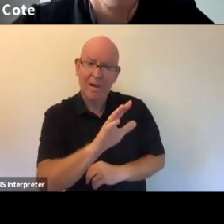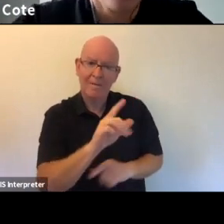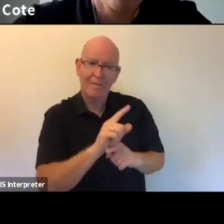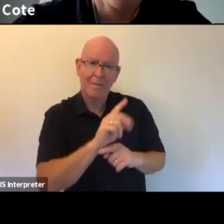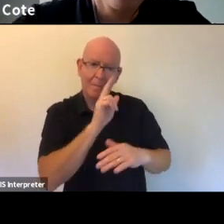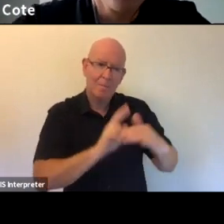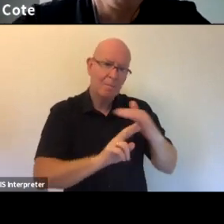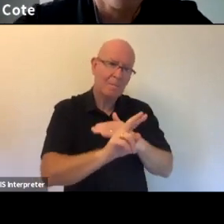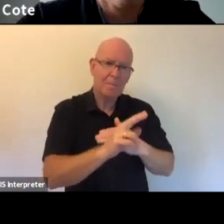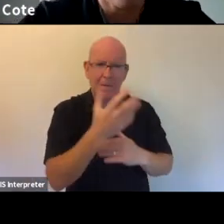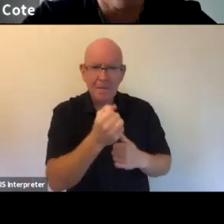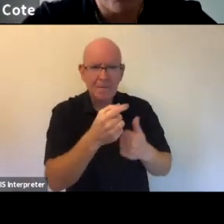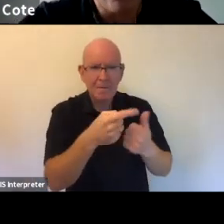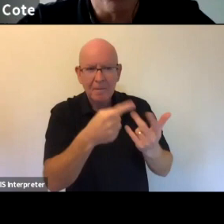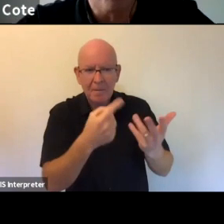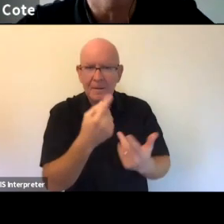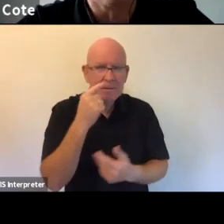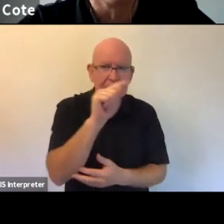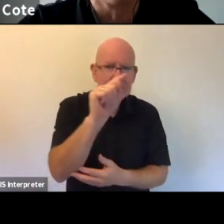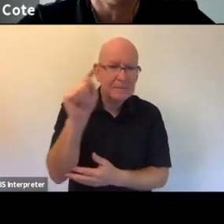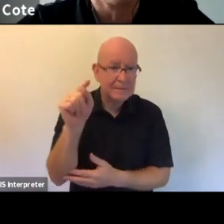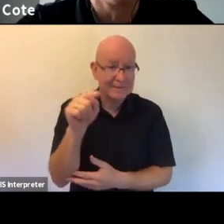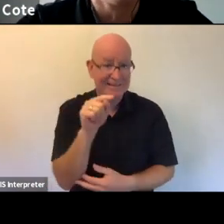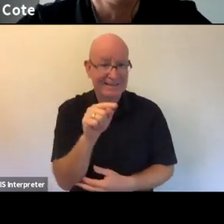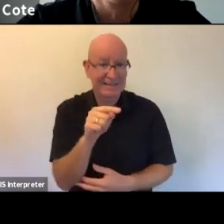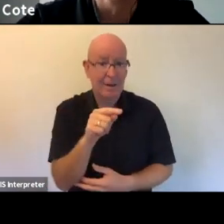And what we see, is that for the diversity of persons with disabilities,